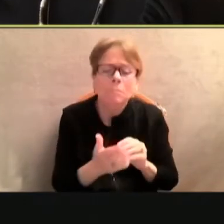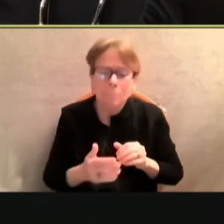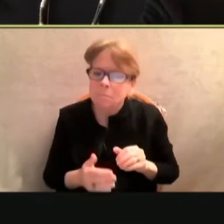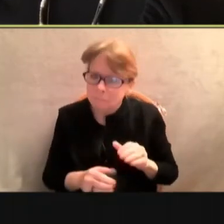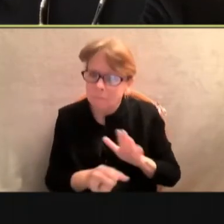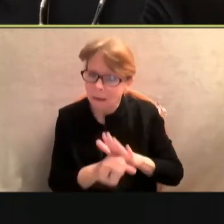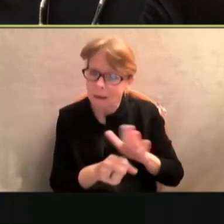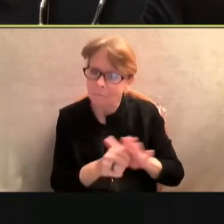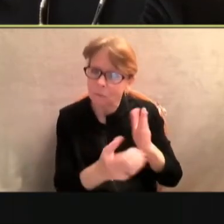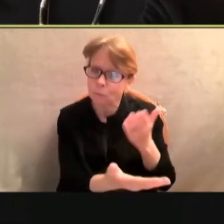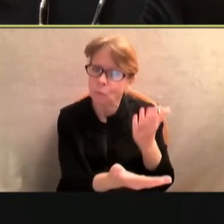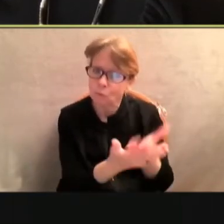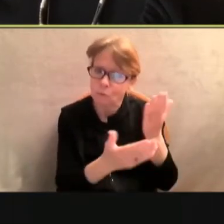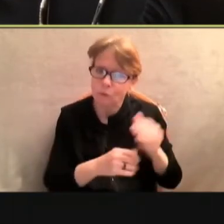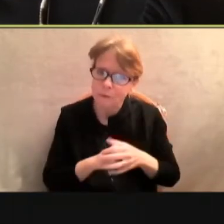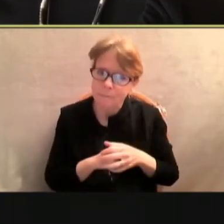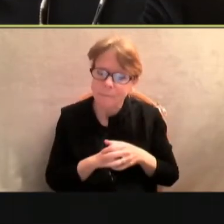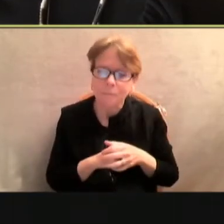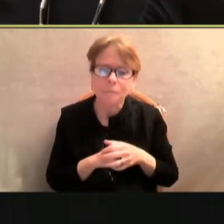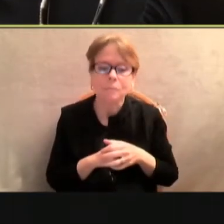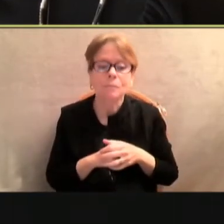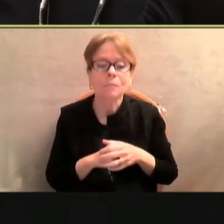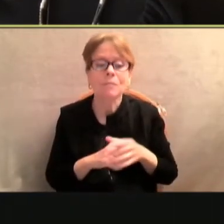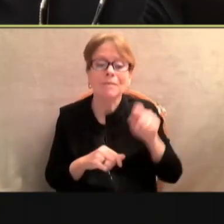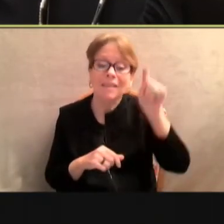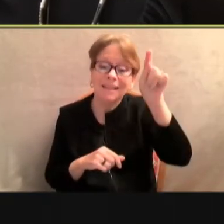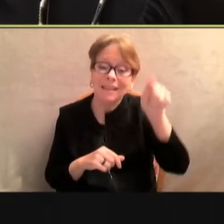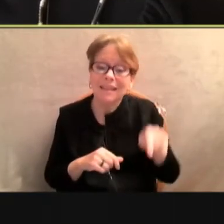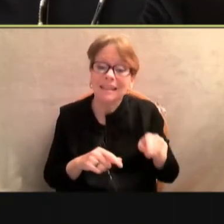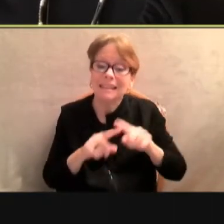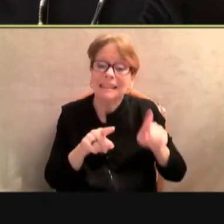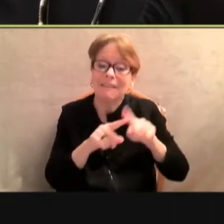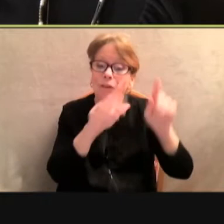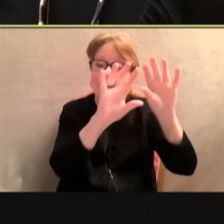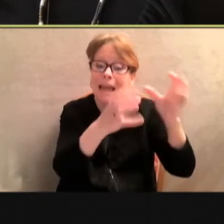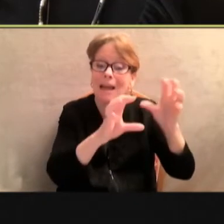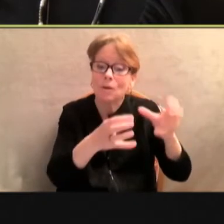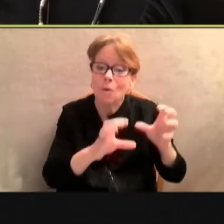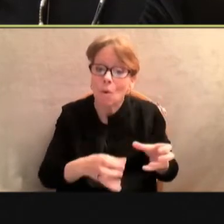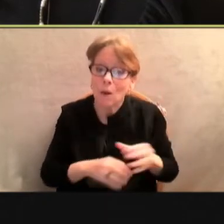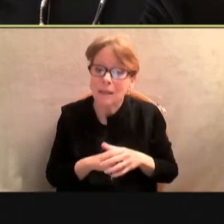you fall into any of the categories that I just described, it would then be helpful to